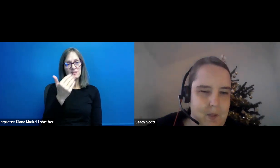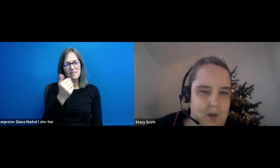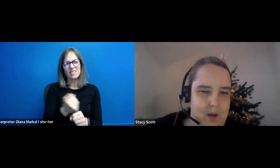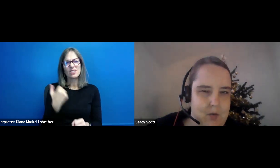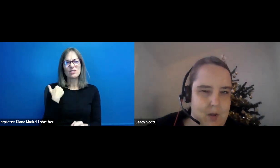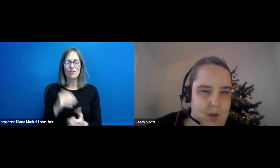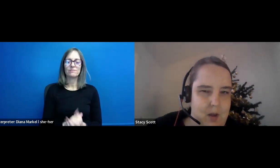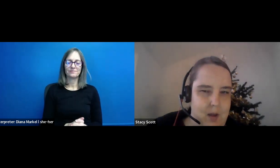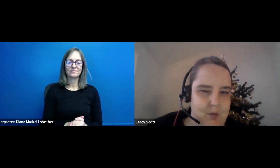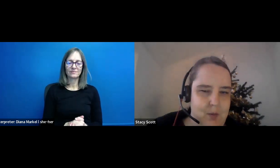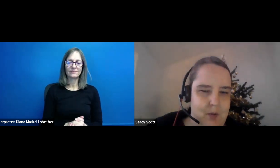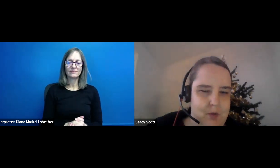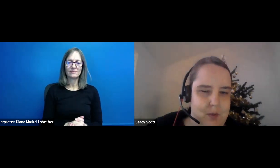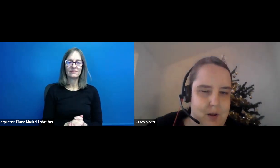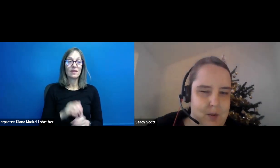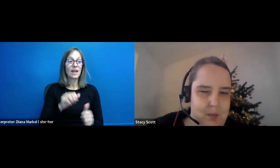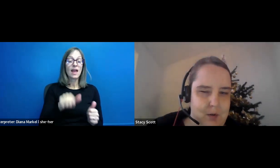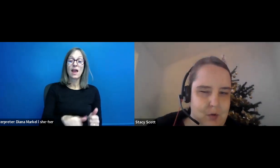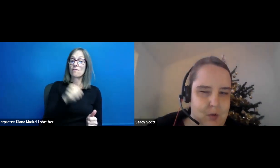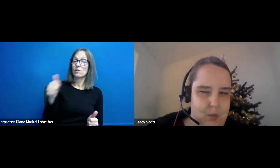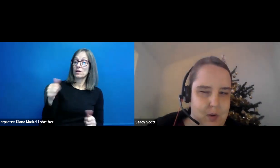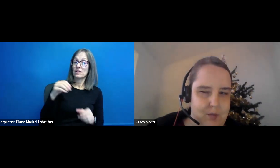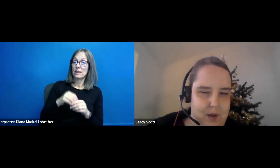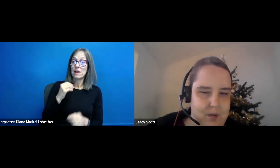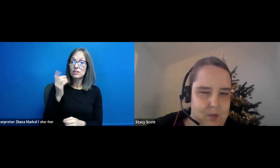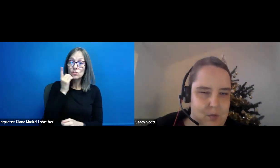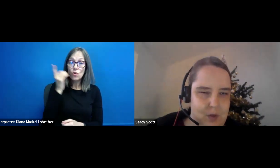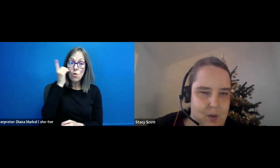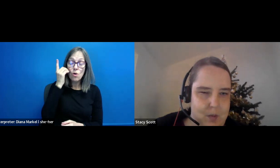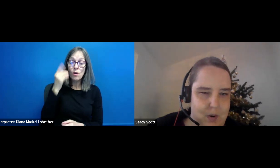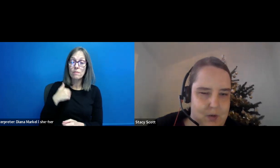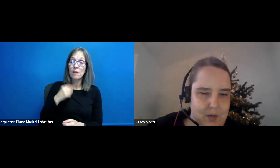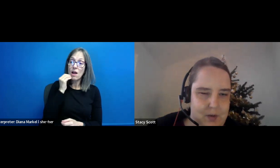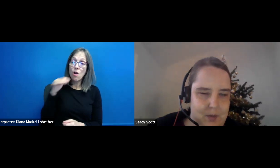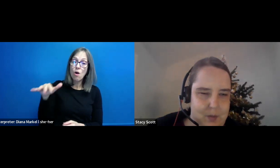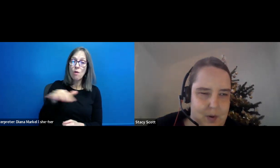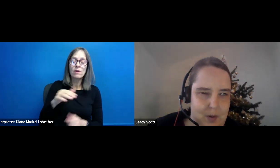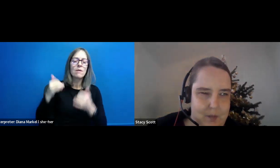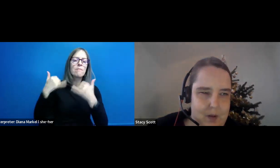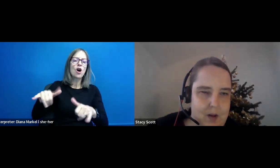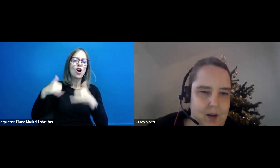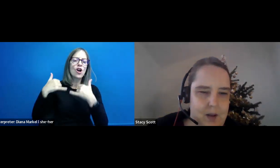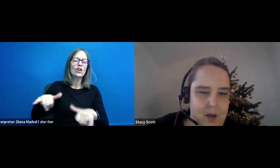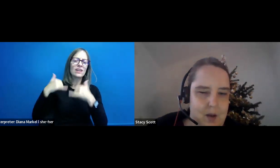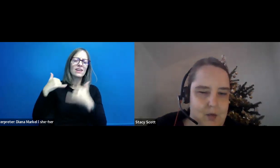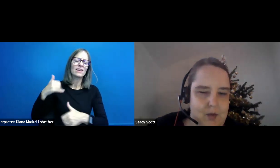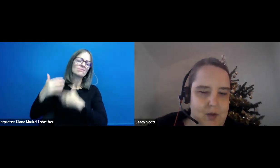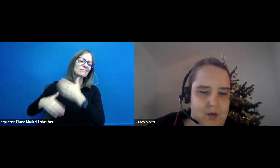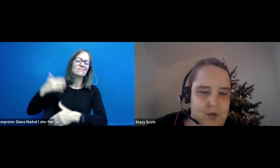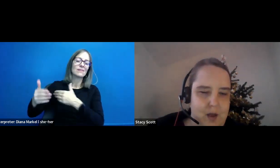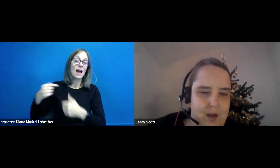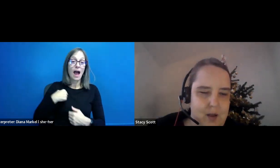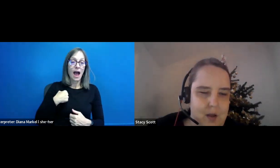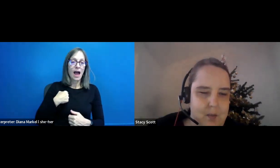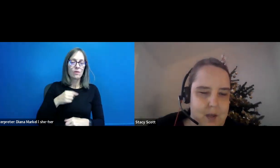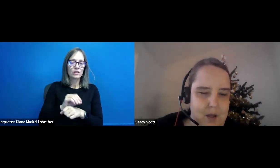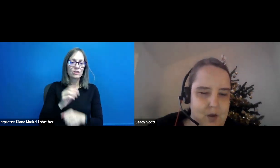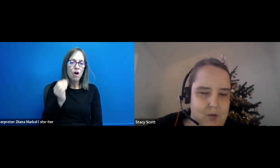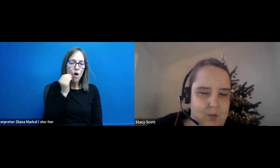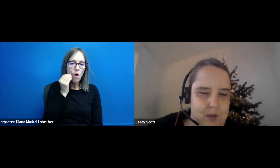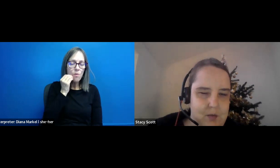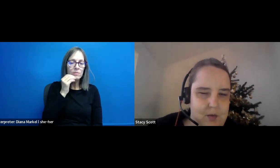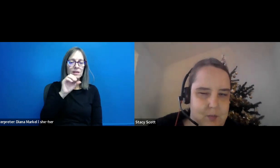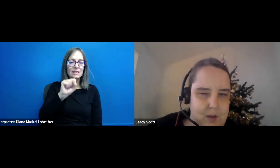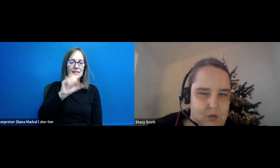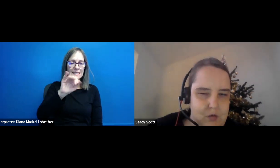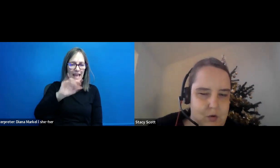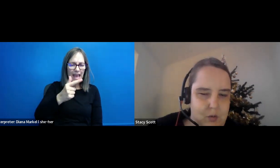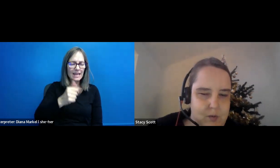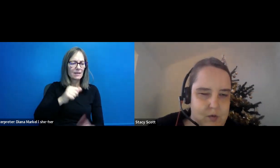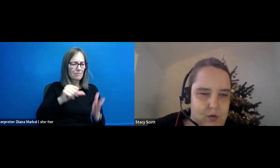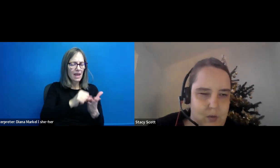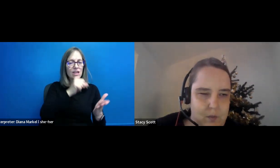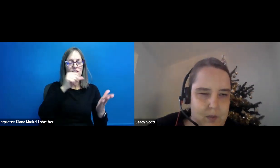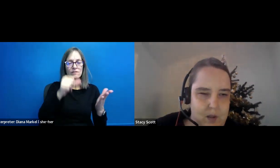Stacy Scott: and everyone else in my my, my dorm, my flat was was out partying and down at the bar, and I was sitting scanning page after page after page, journal after journal,